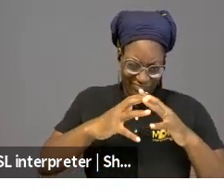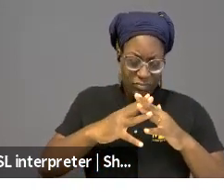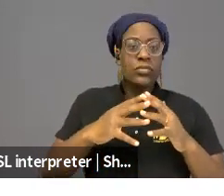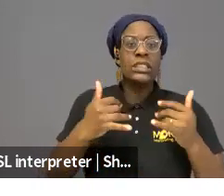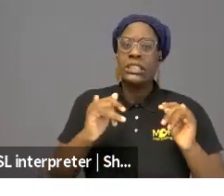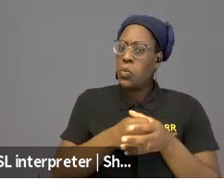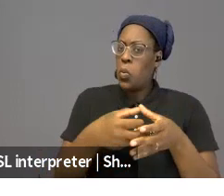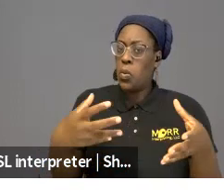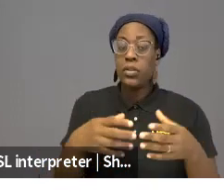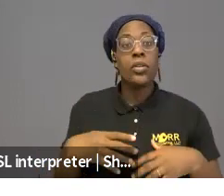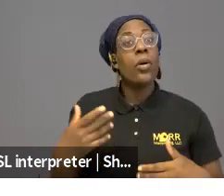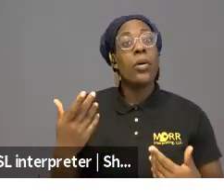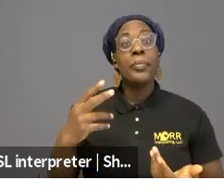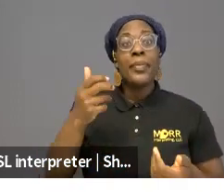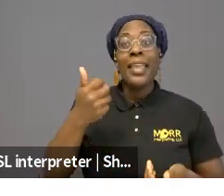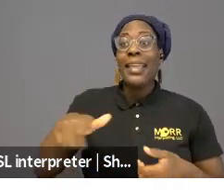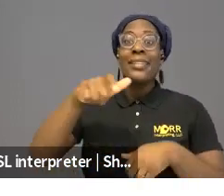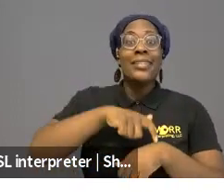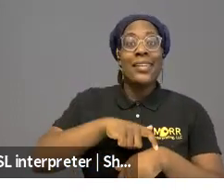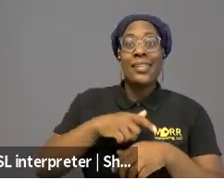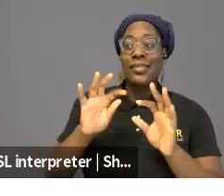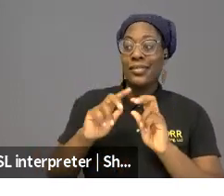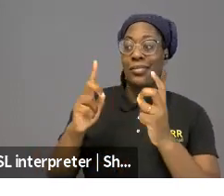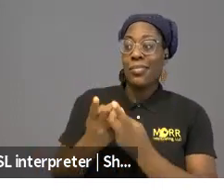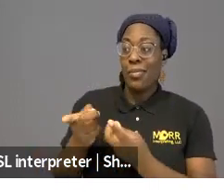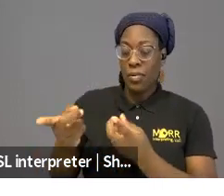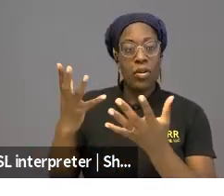it means we need to provide support for faculty as well as students.